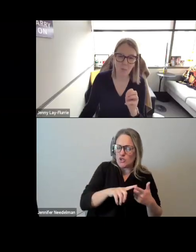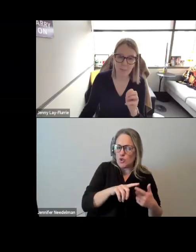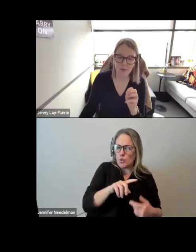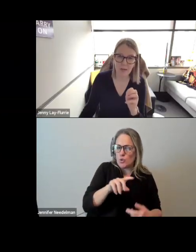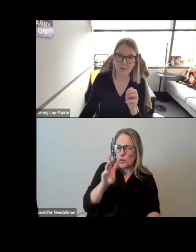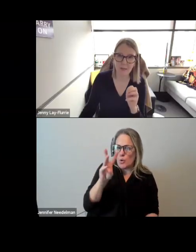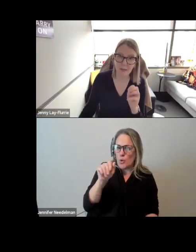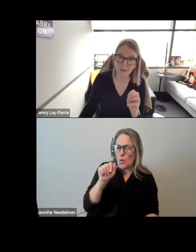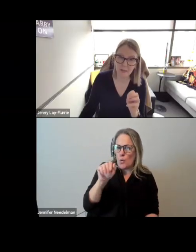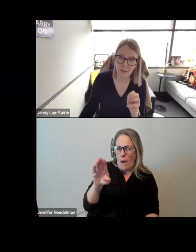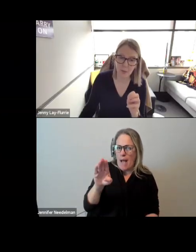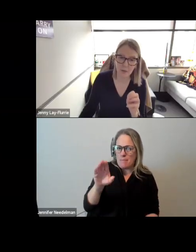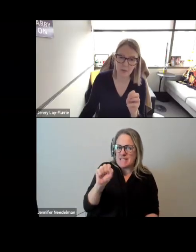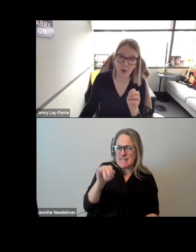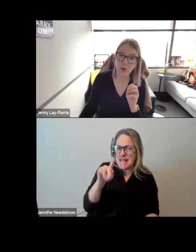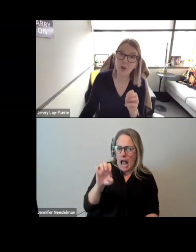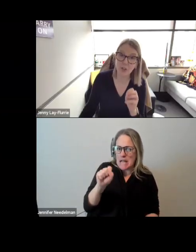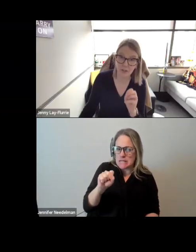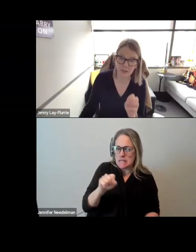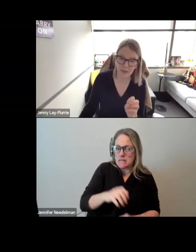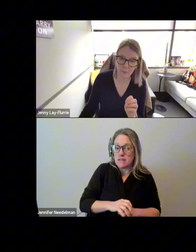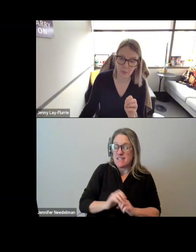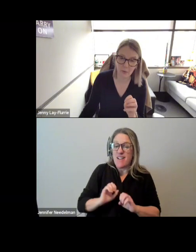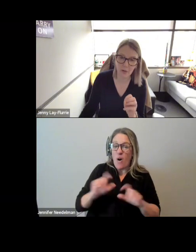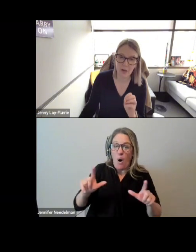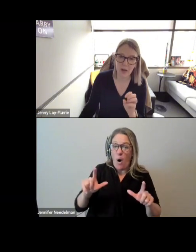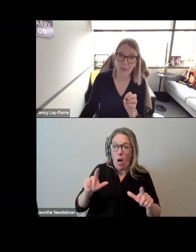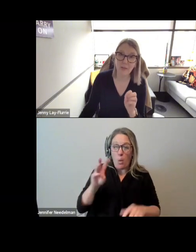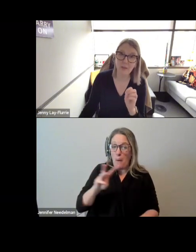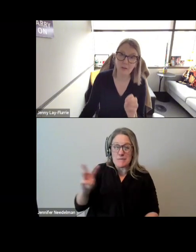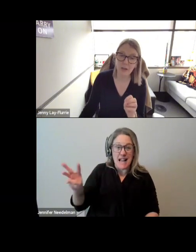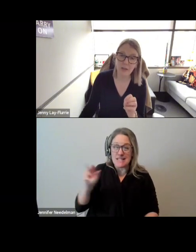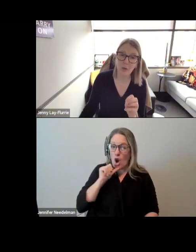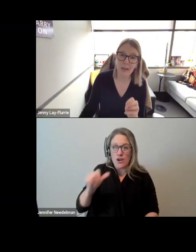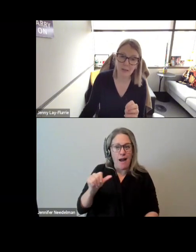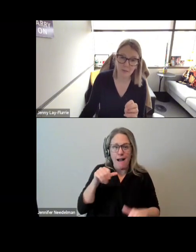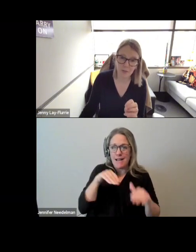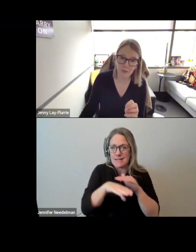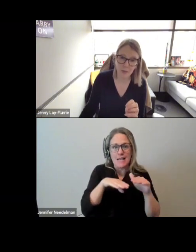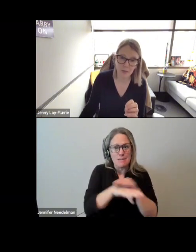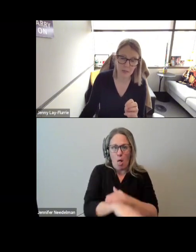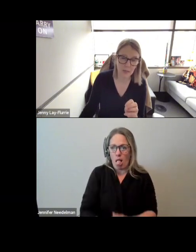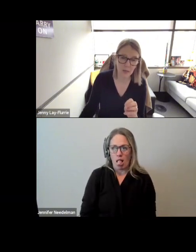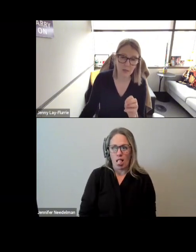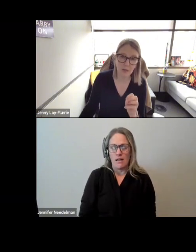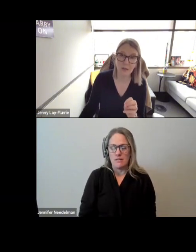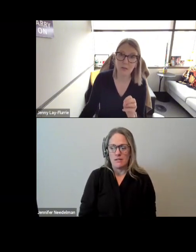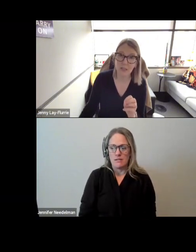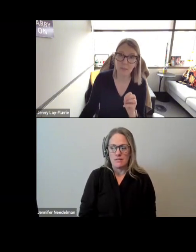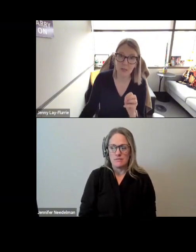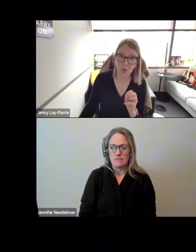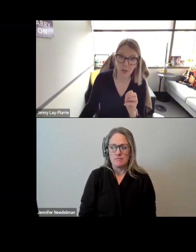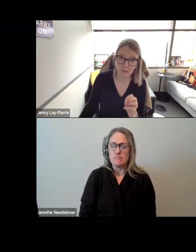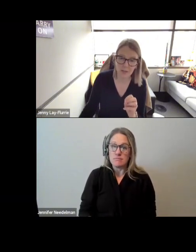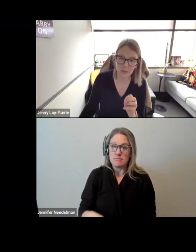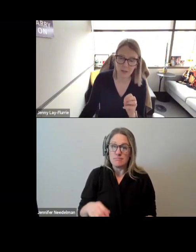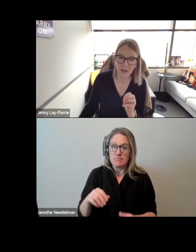of websites that exist in the world are not accessible. And the societal lens of disability does need to be adjusted.